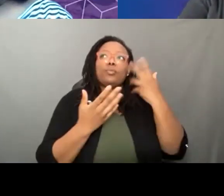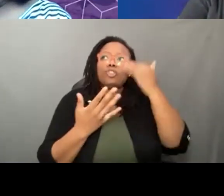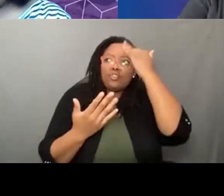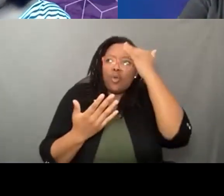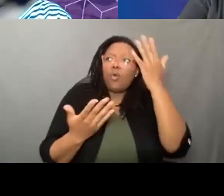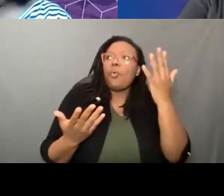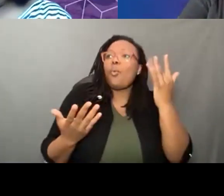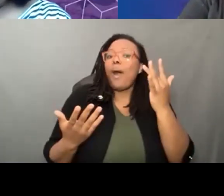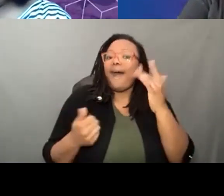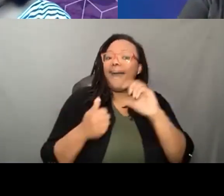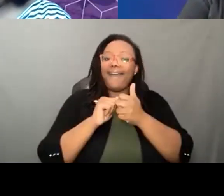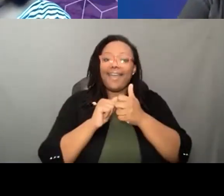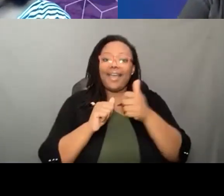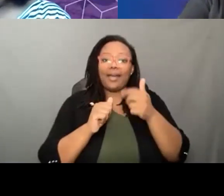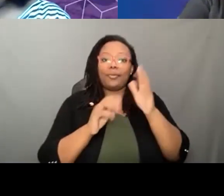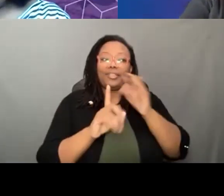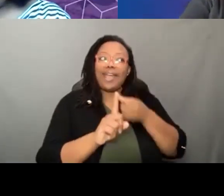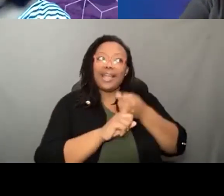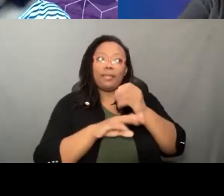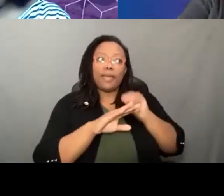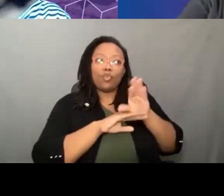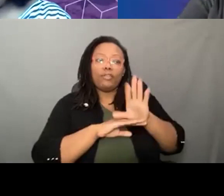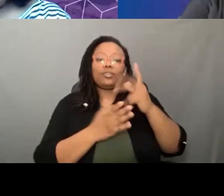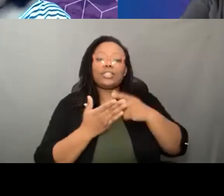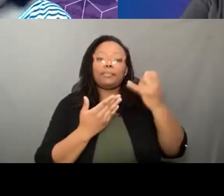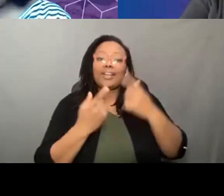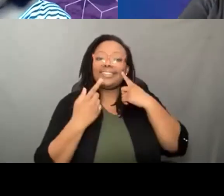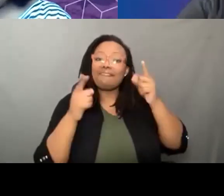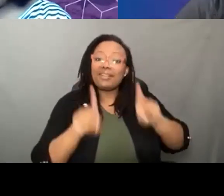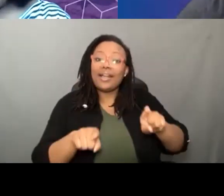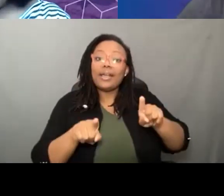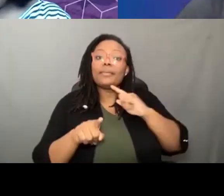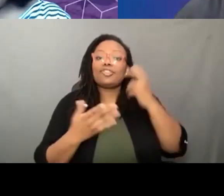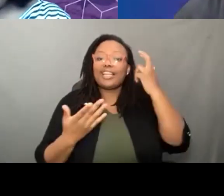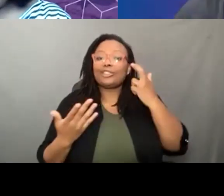And how is that -- how would that impact your project? That's the rationale behind it.